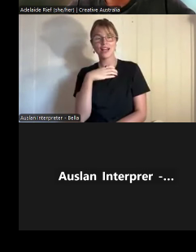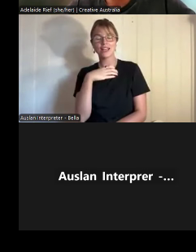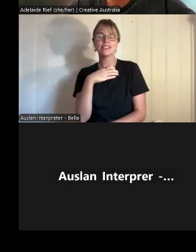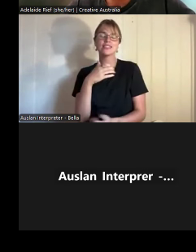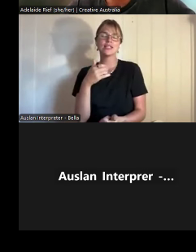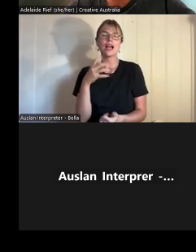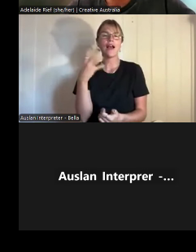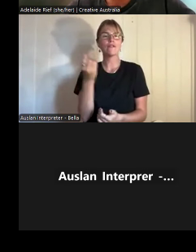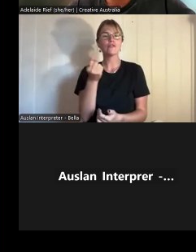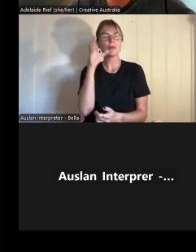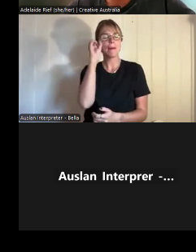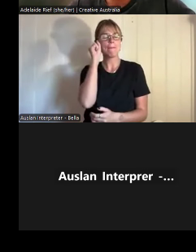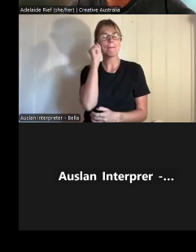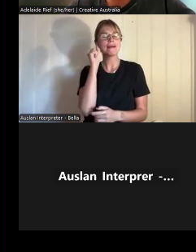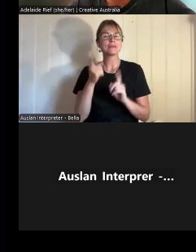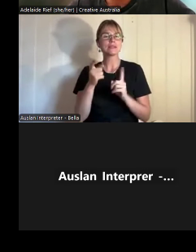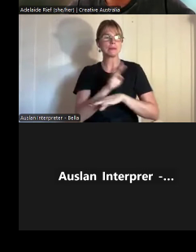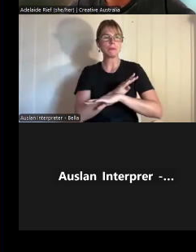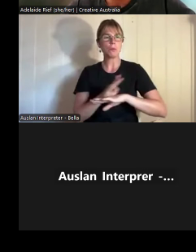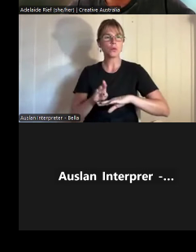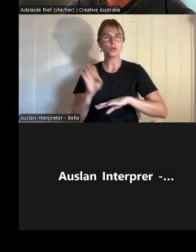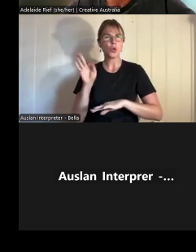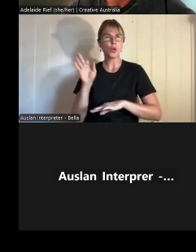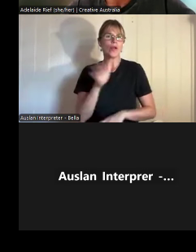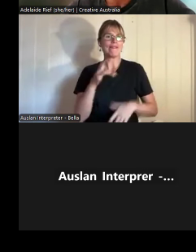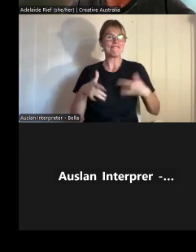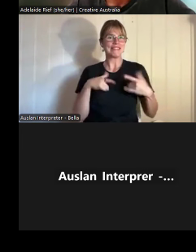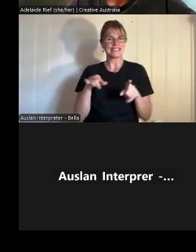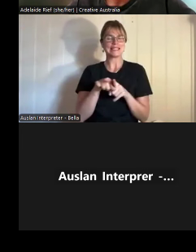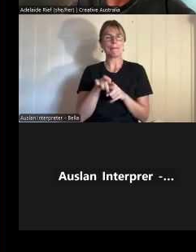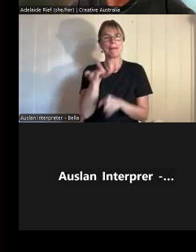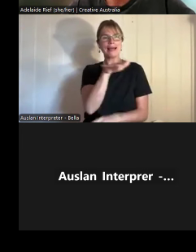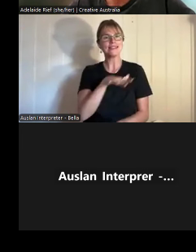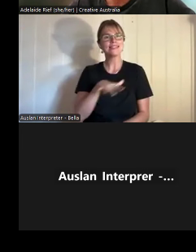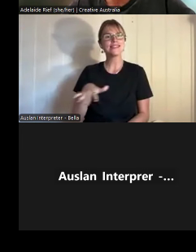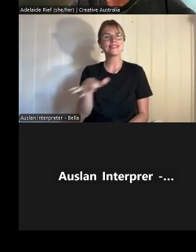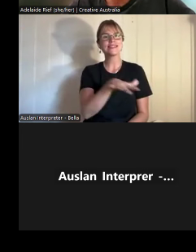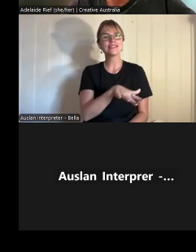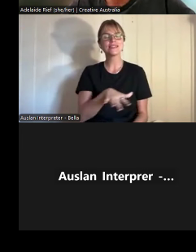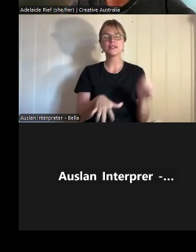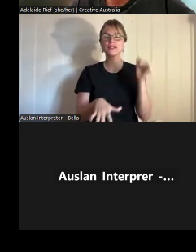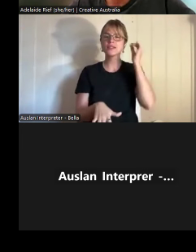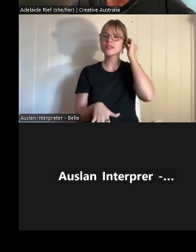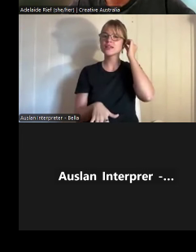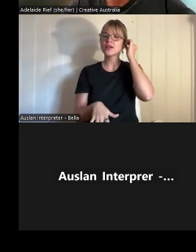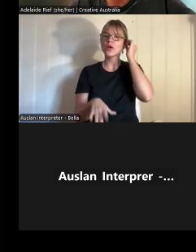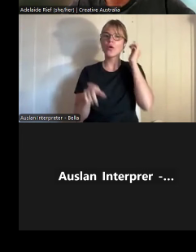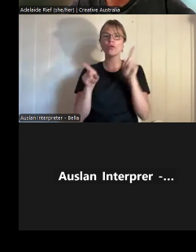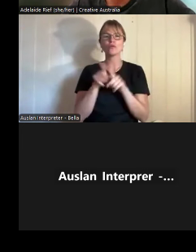place as the organisation that they work with. And it can be in a variety of formats and lengths and